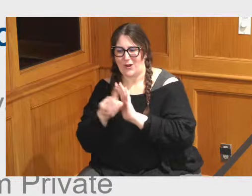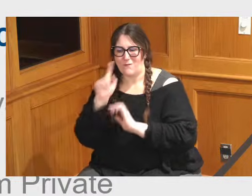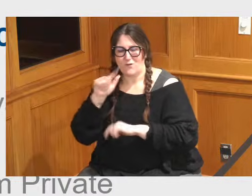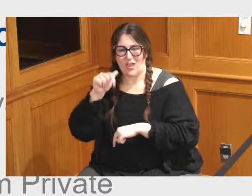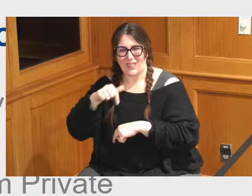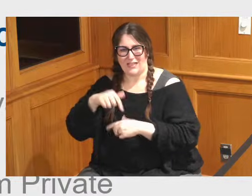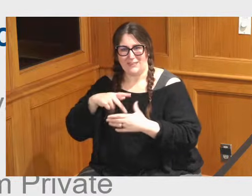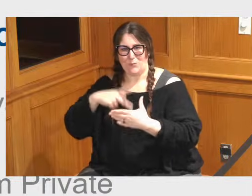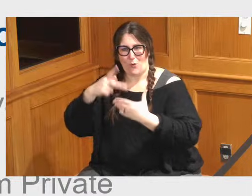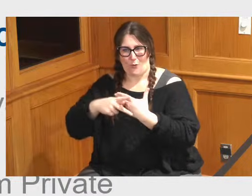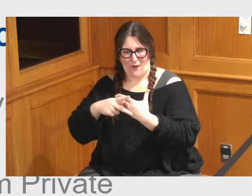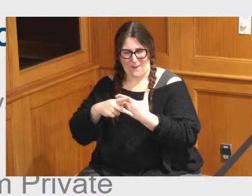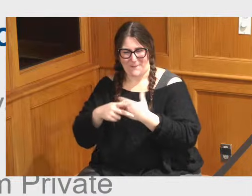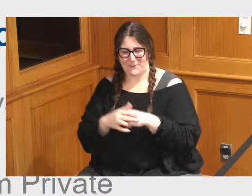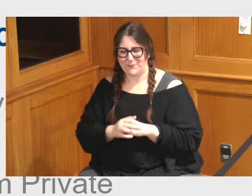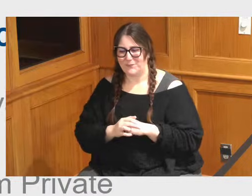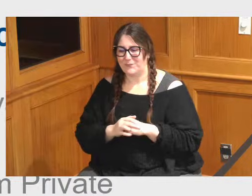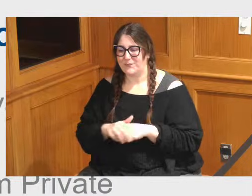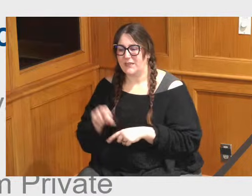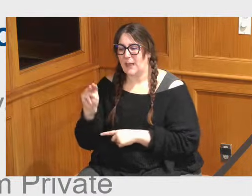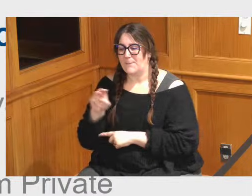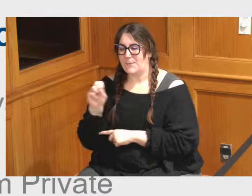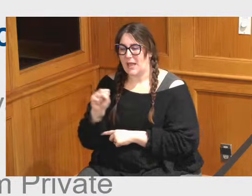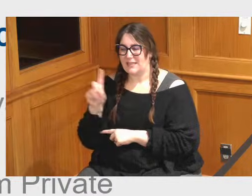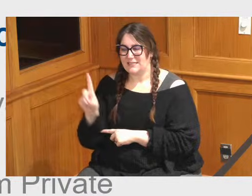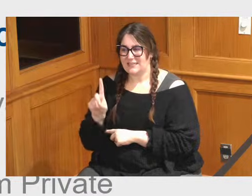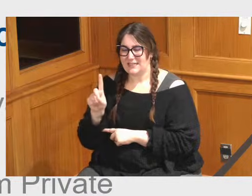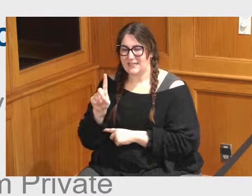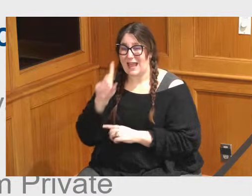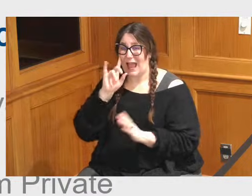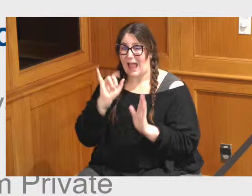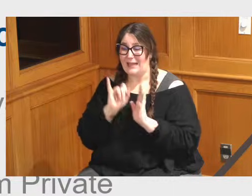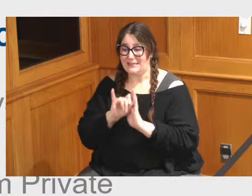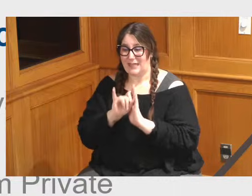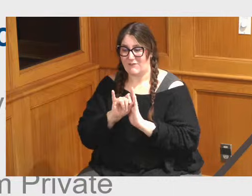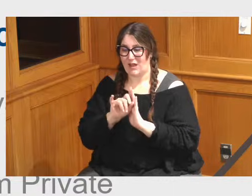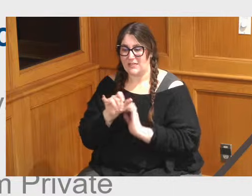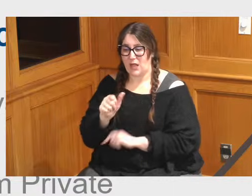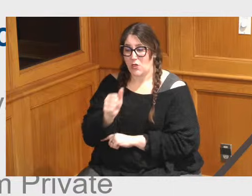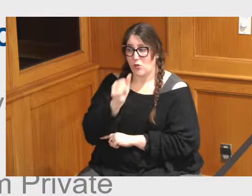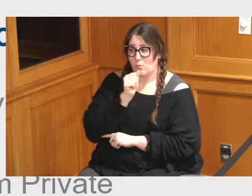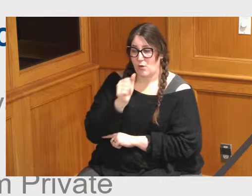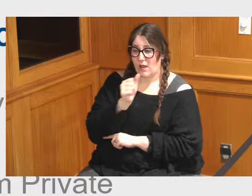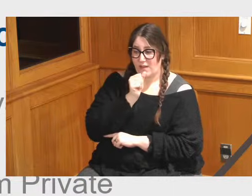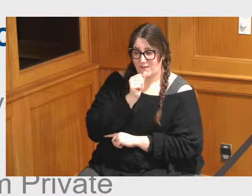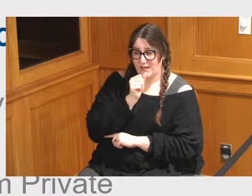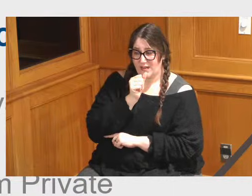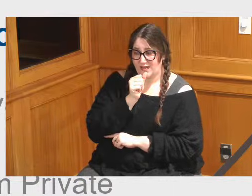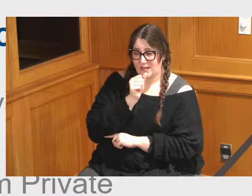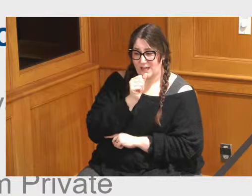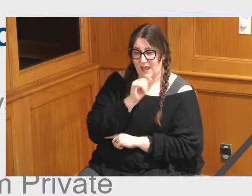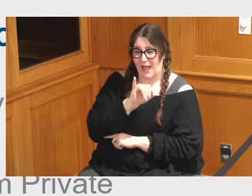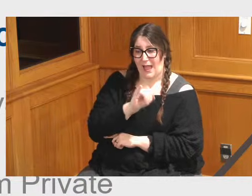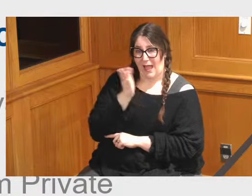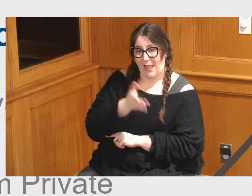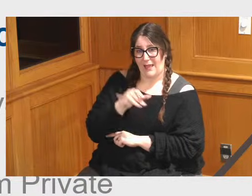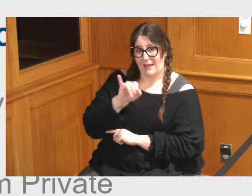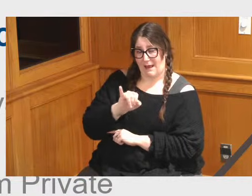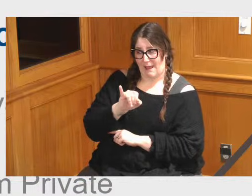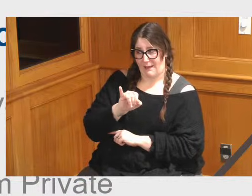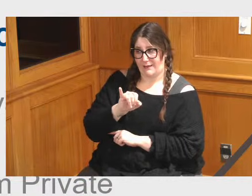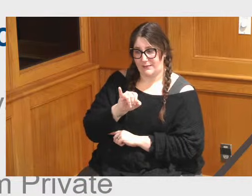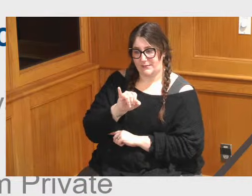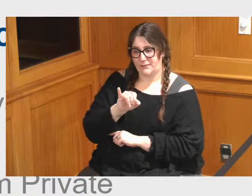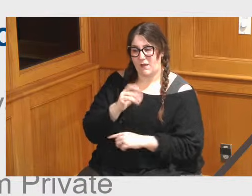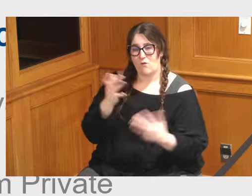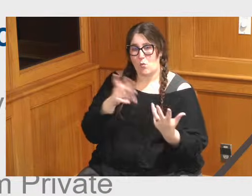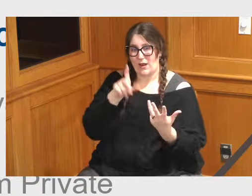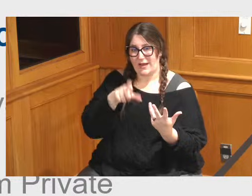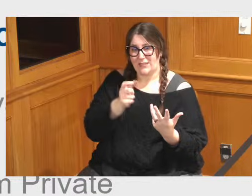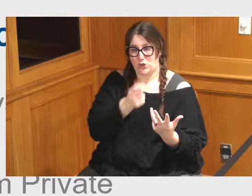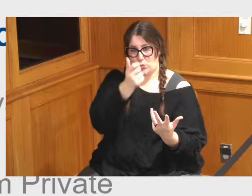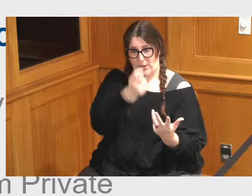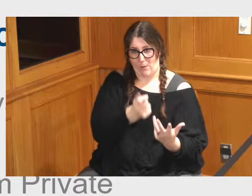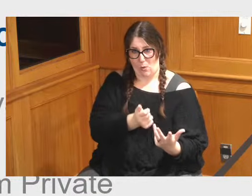forward. MSD identifies the private side INI in excess of what they need to remove.